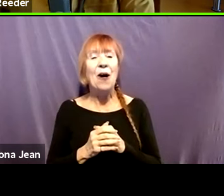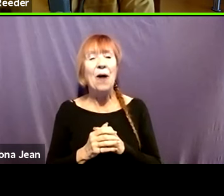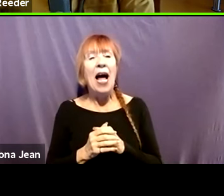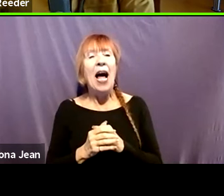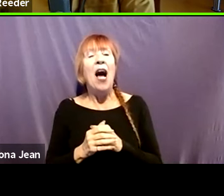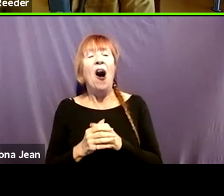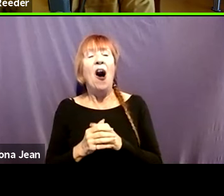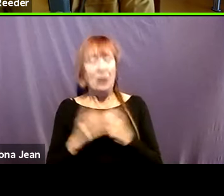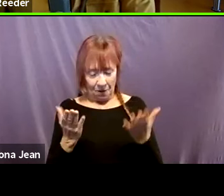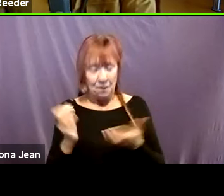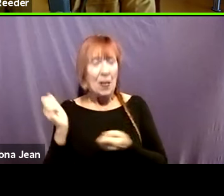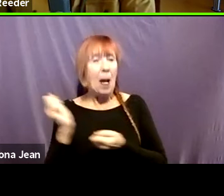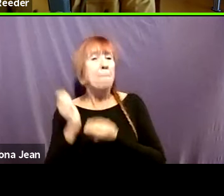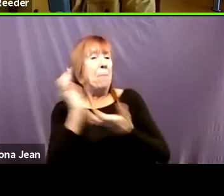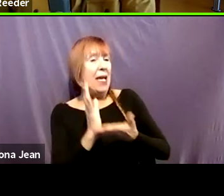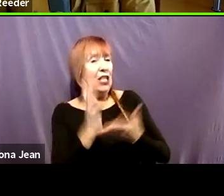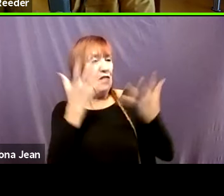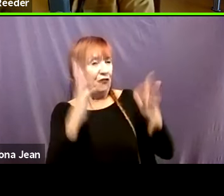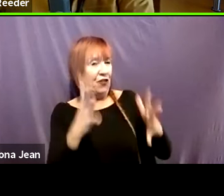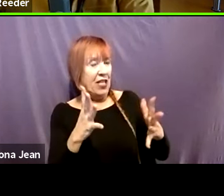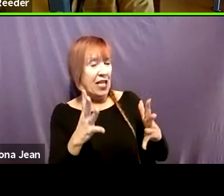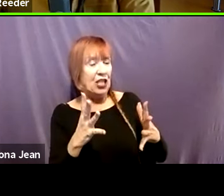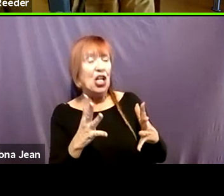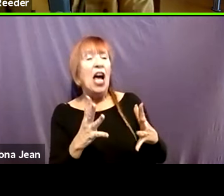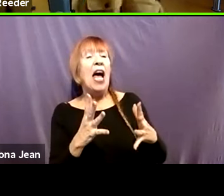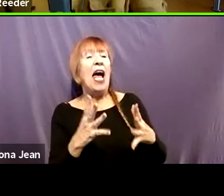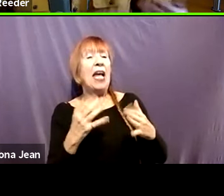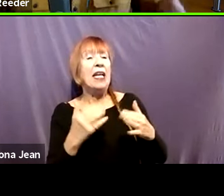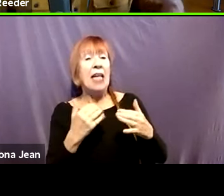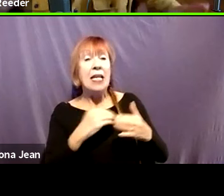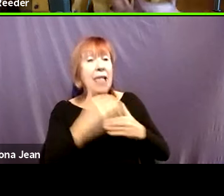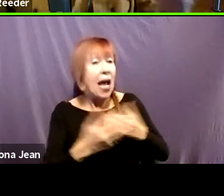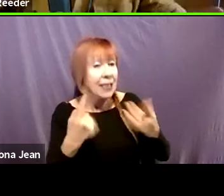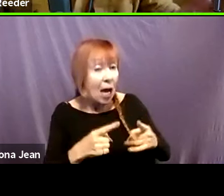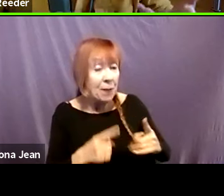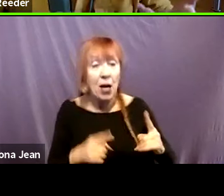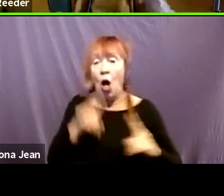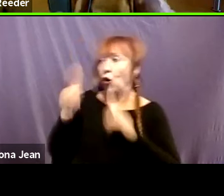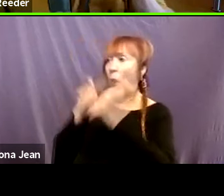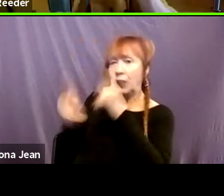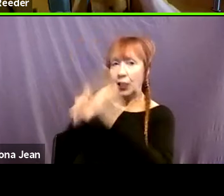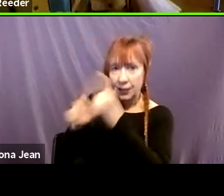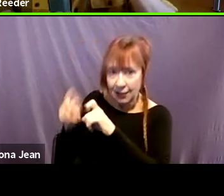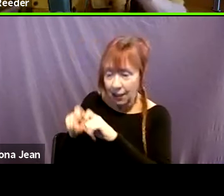and a lot of times, they dig in deeper about like asking you things about the story